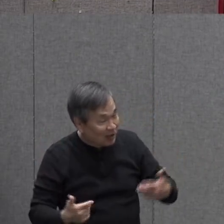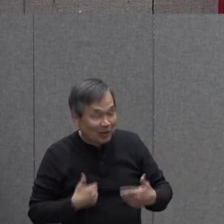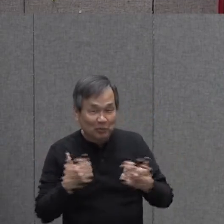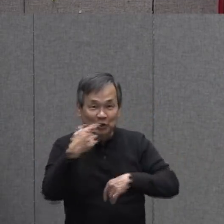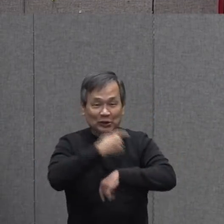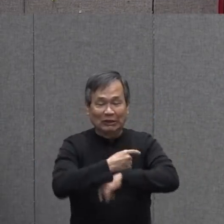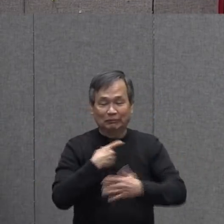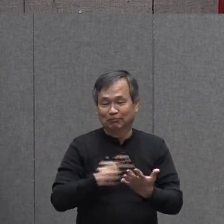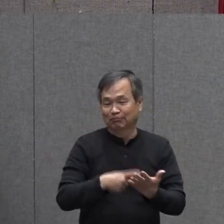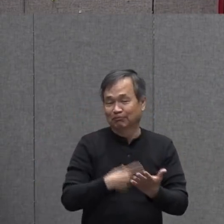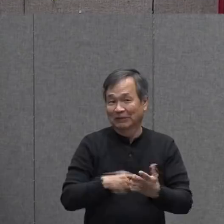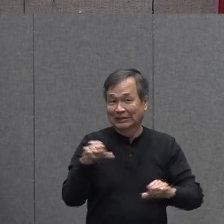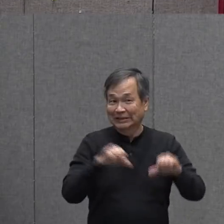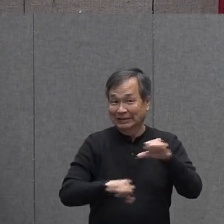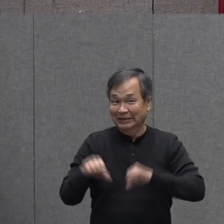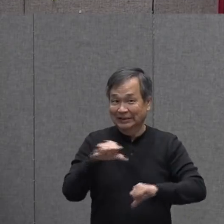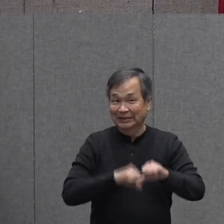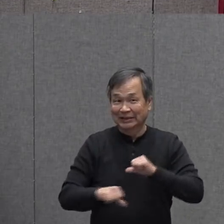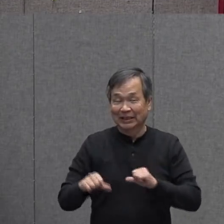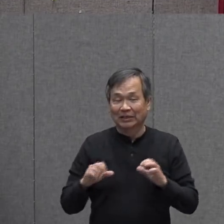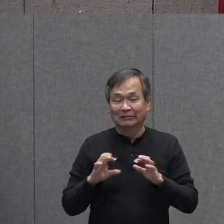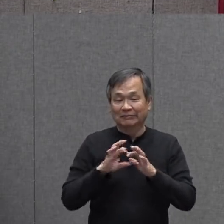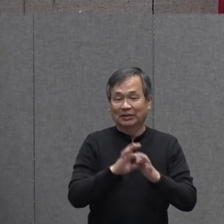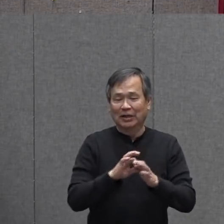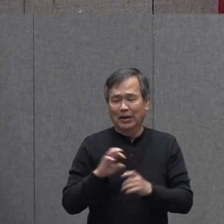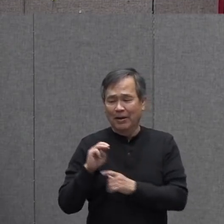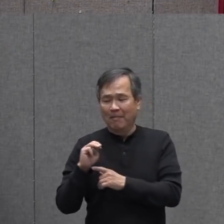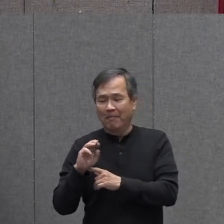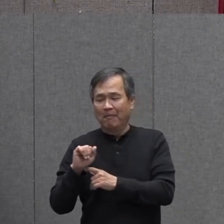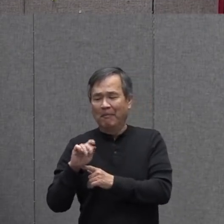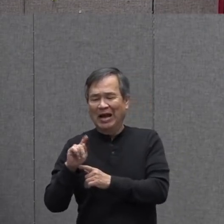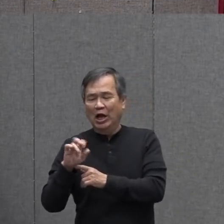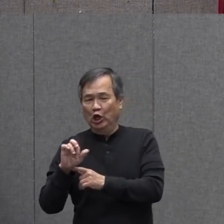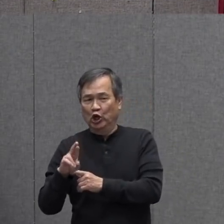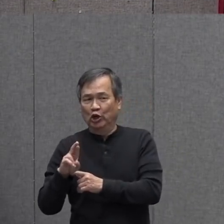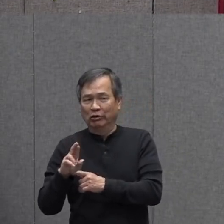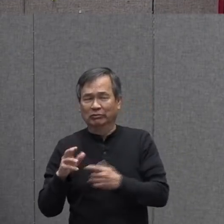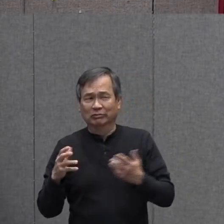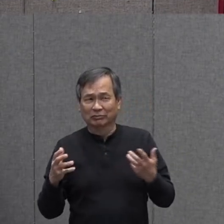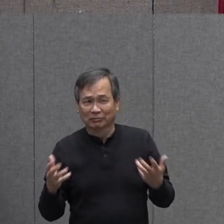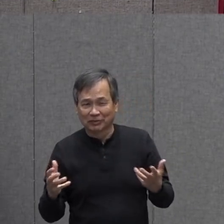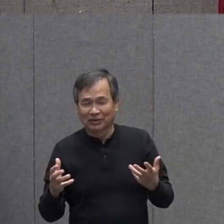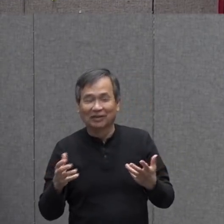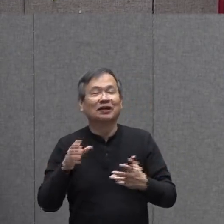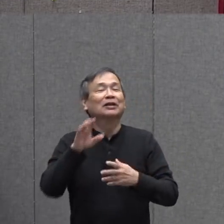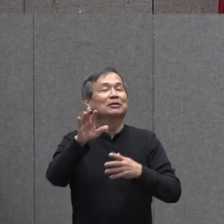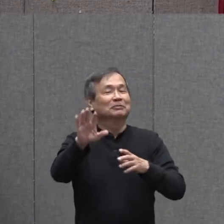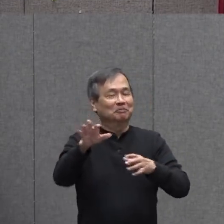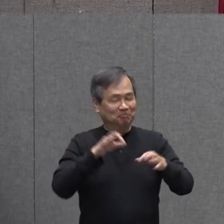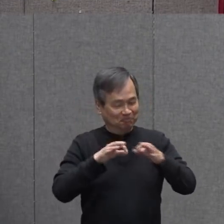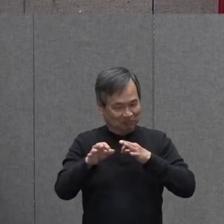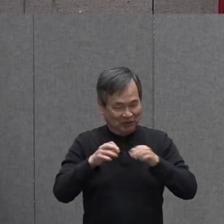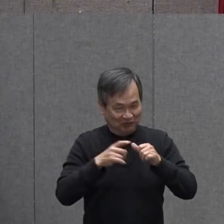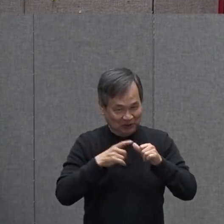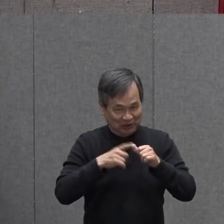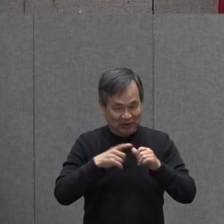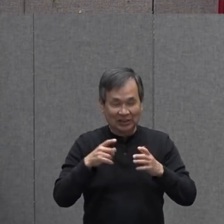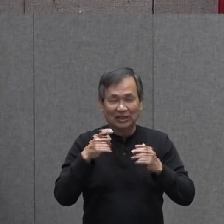and we're going to focus on matter. And so, as we get started, I want us to do a quick review